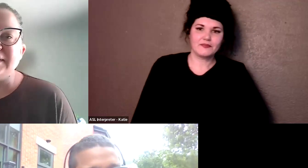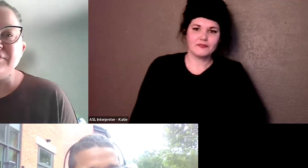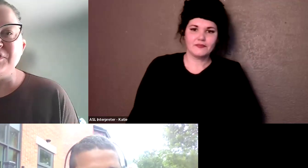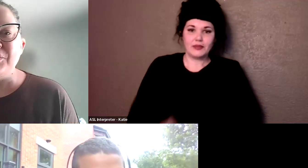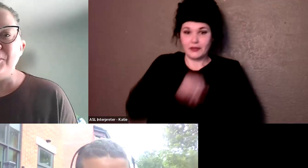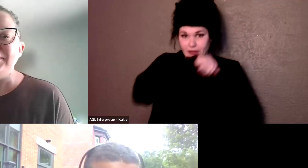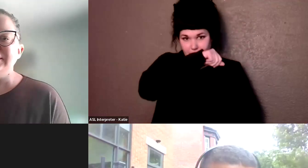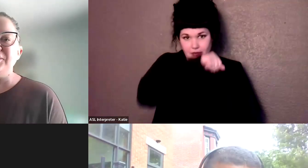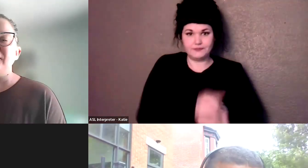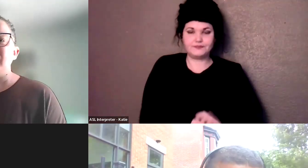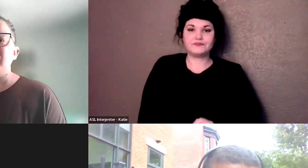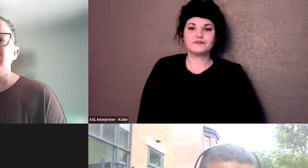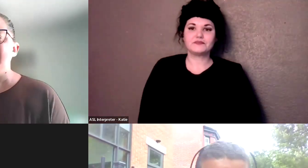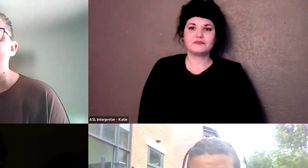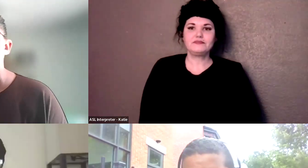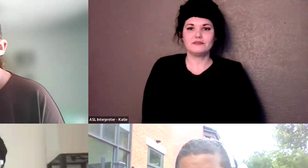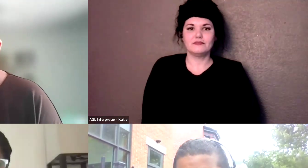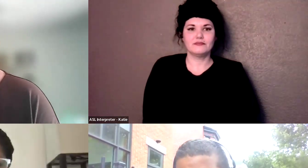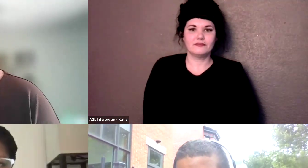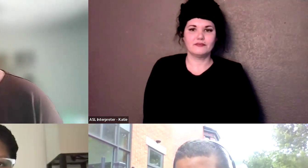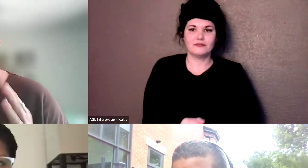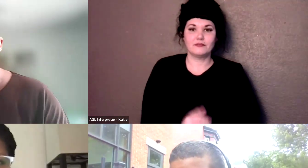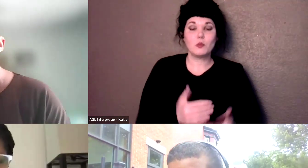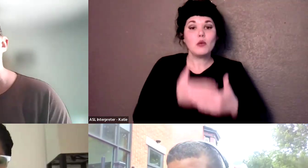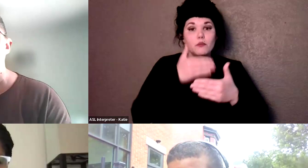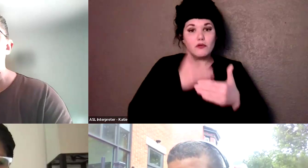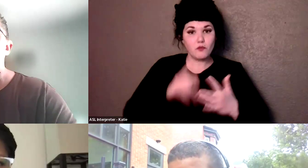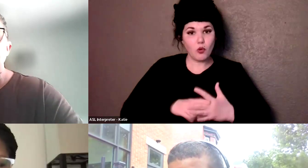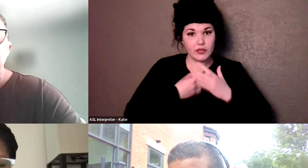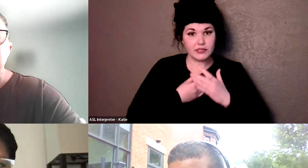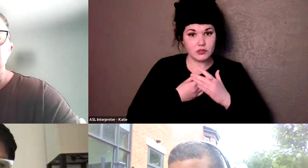want to take a few moments here again to thank the panelists again for their time. We really